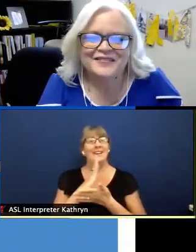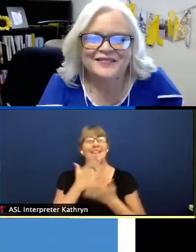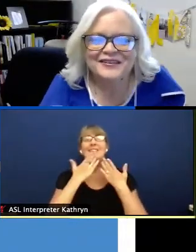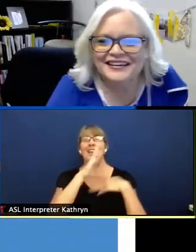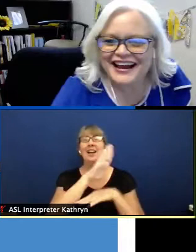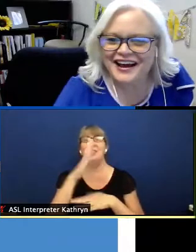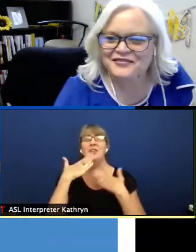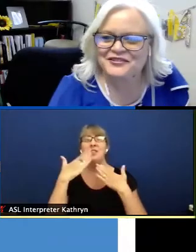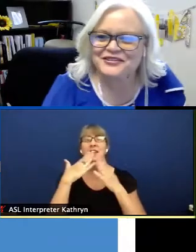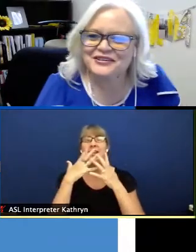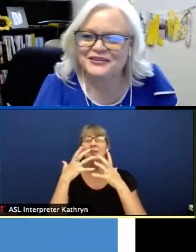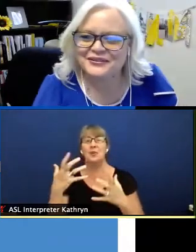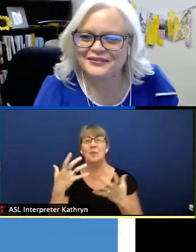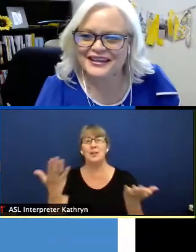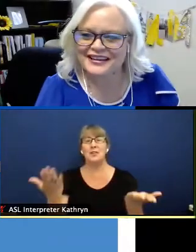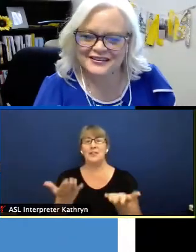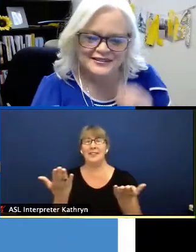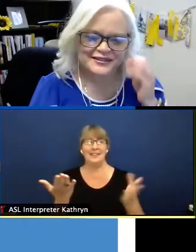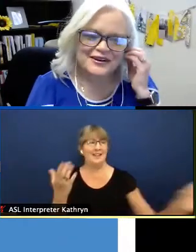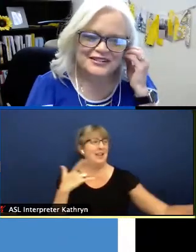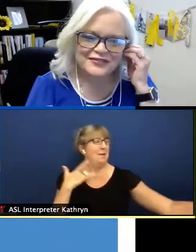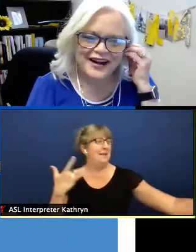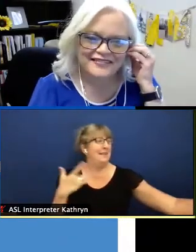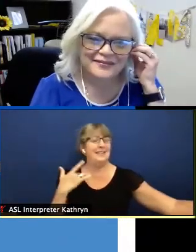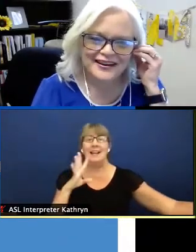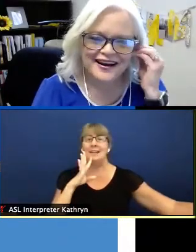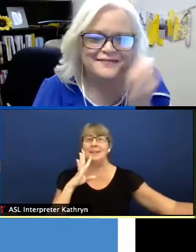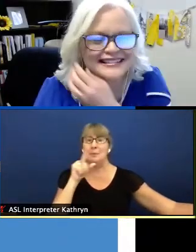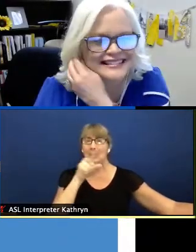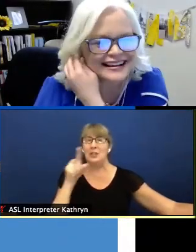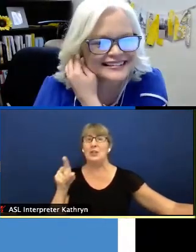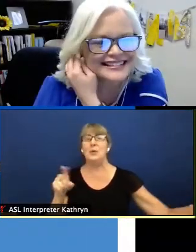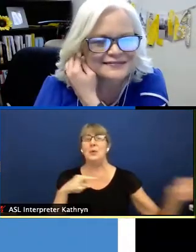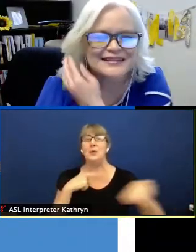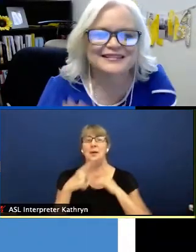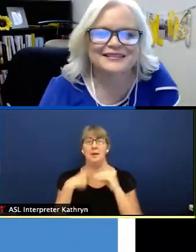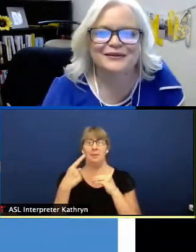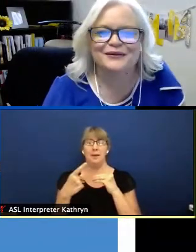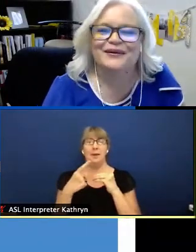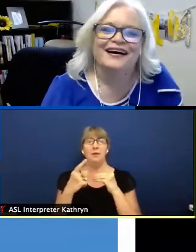Well good afternoon, thank you so much for having me. I'm excited to speak to you